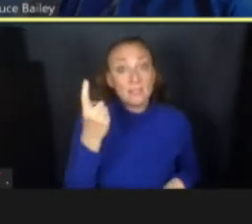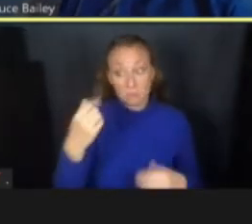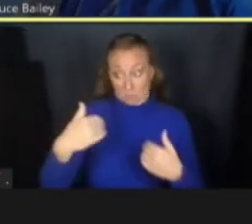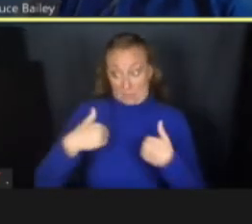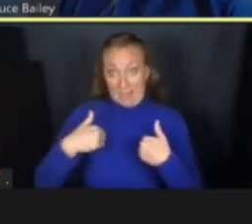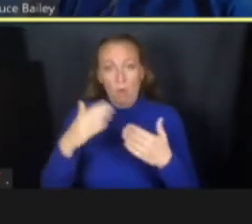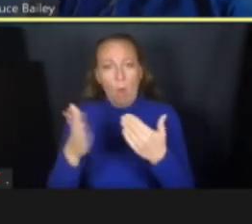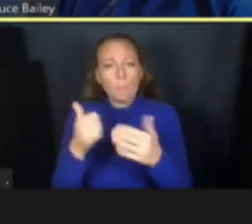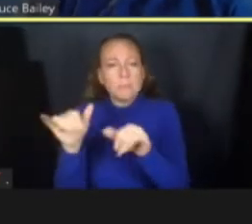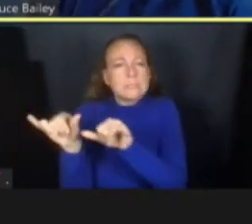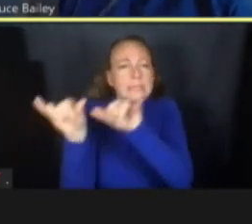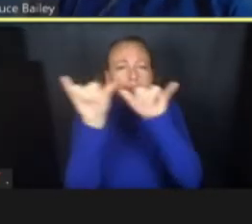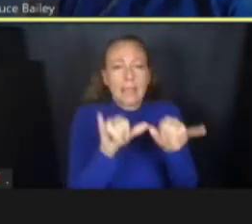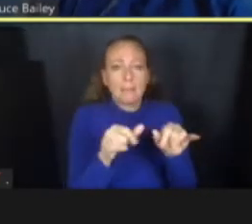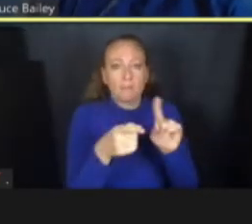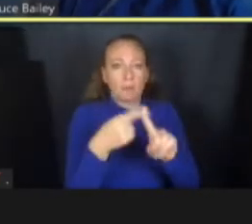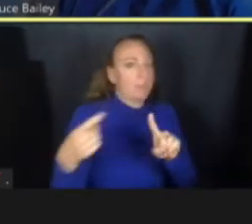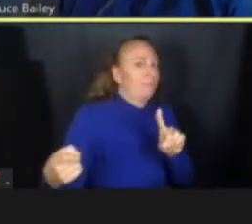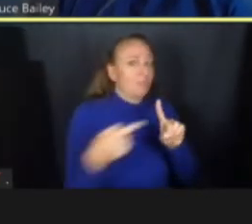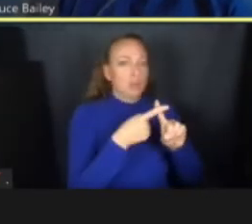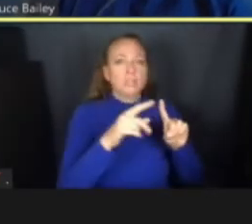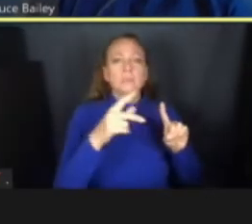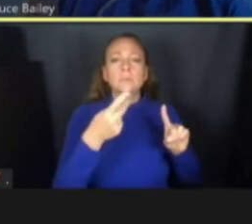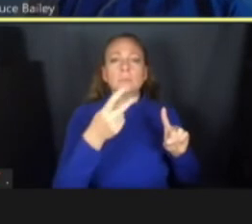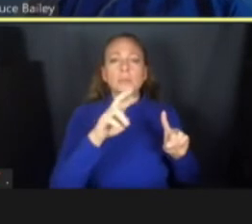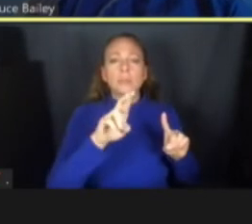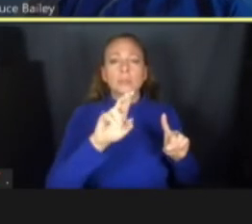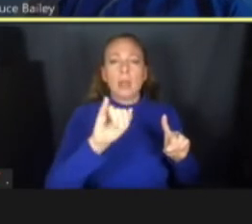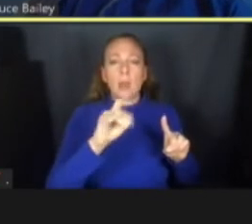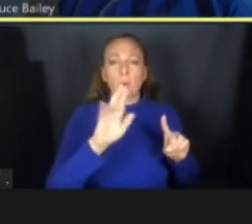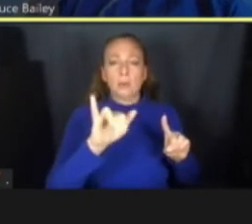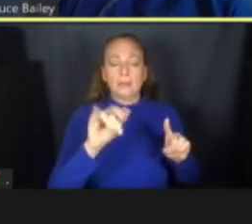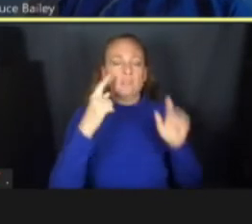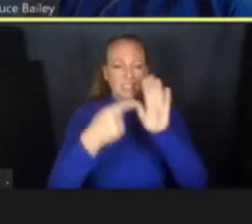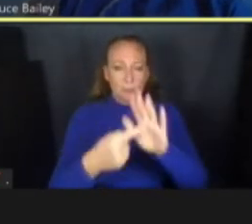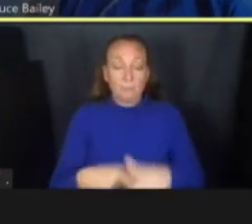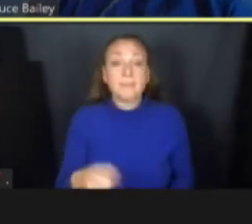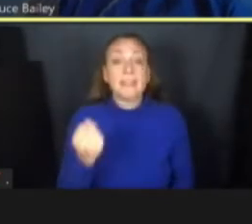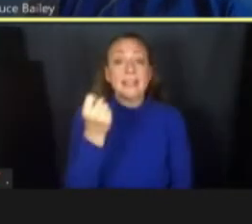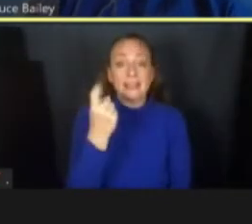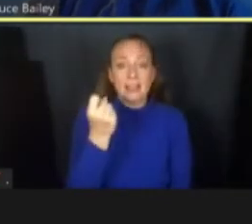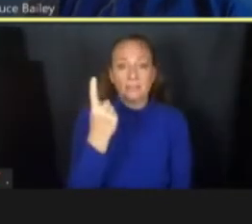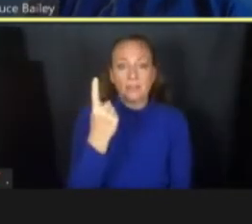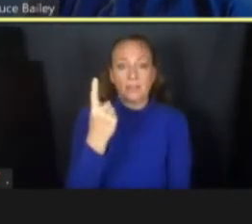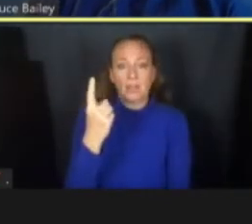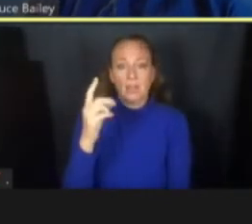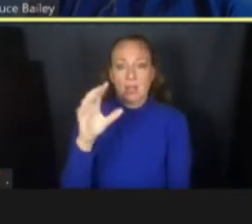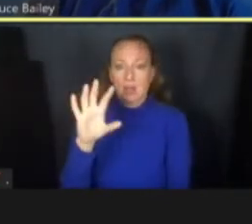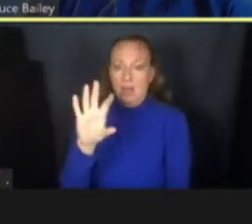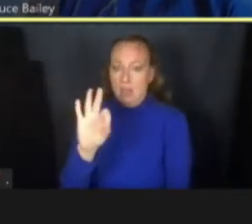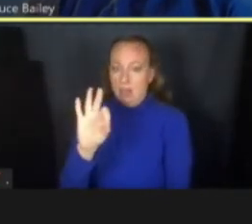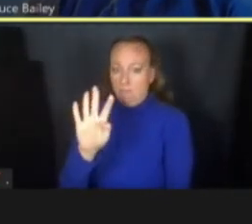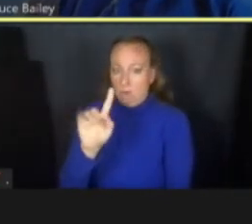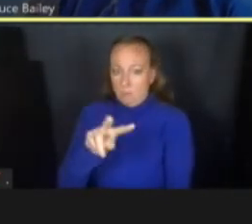And I'll give you an example. So 119422A, a text equivalent for every non-text element